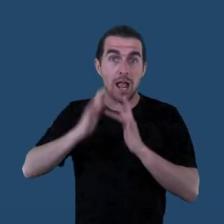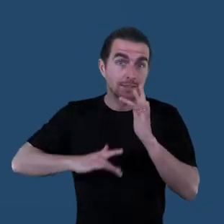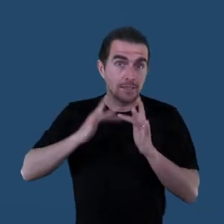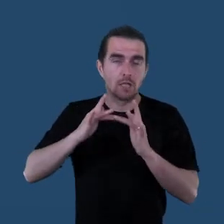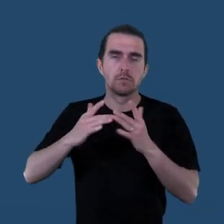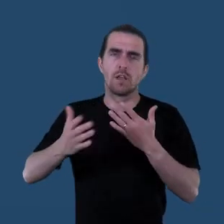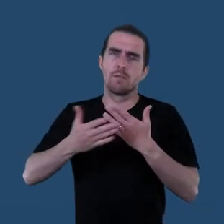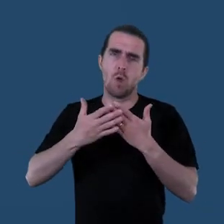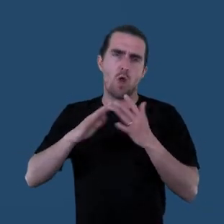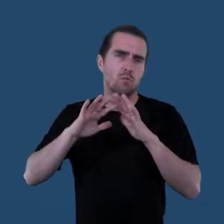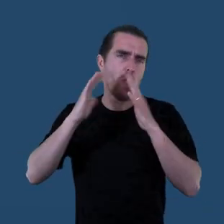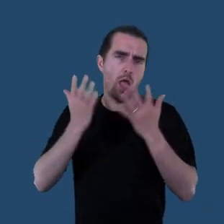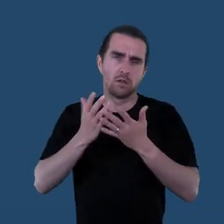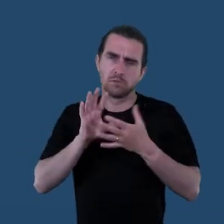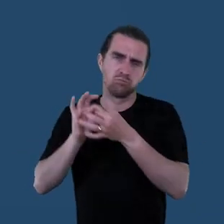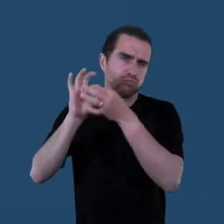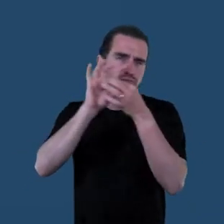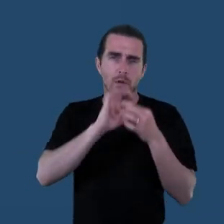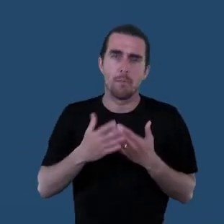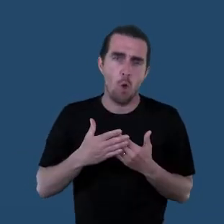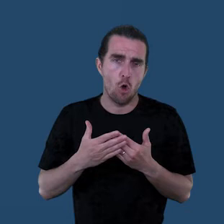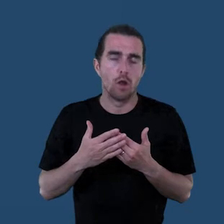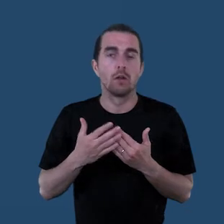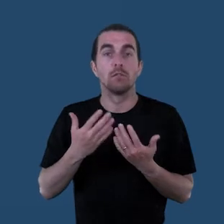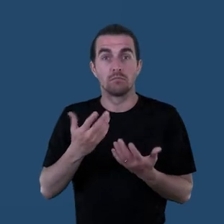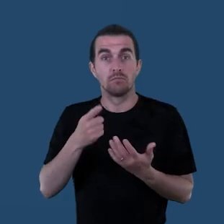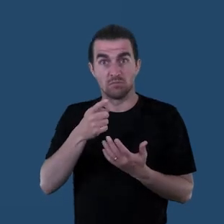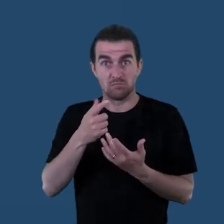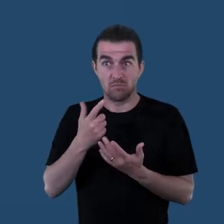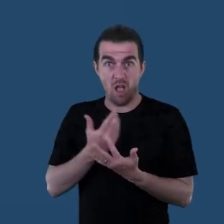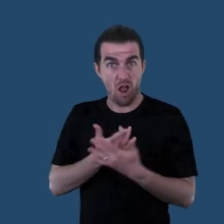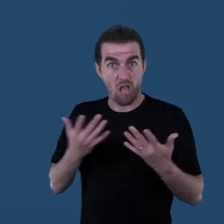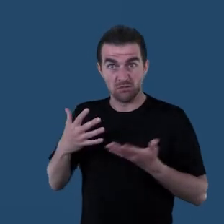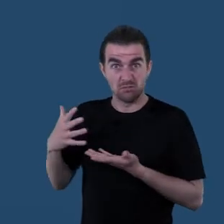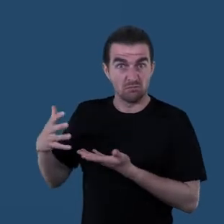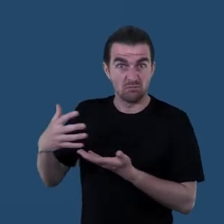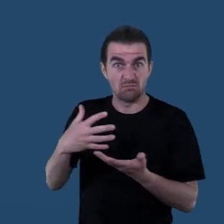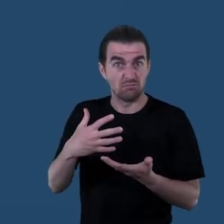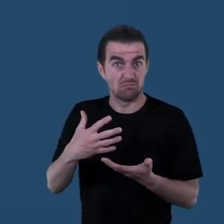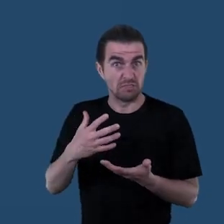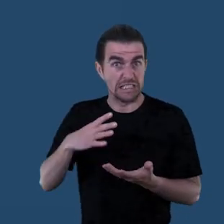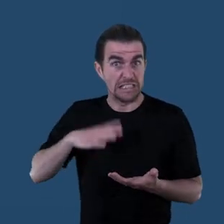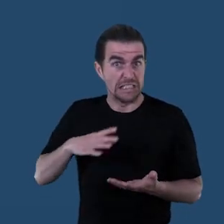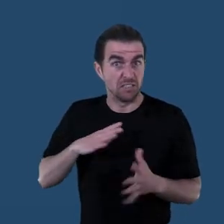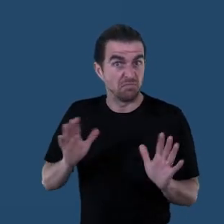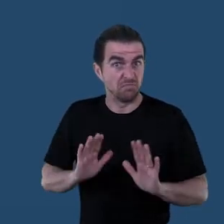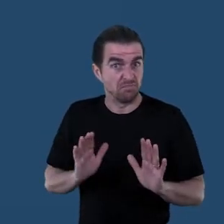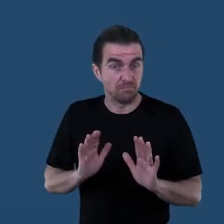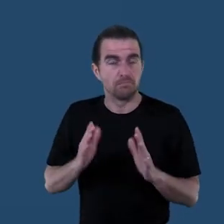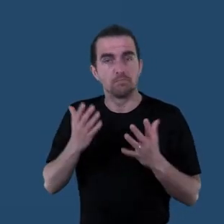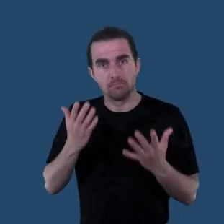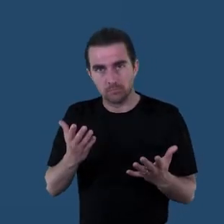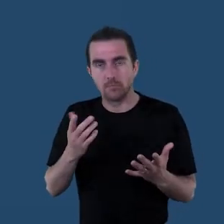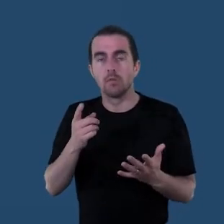and much more global integration. Sometimes you're not collecting as much, and you can, as Richard said,